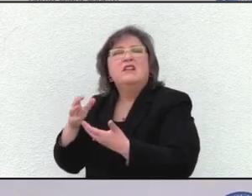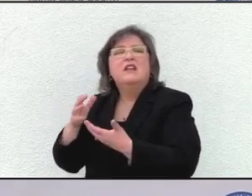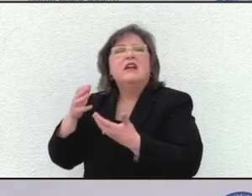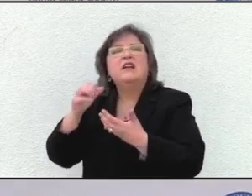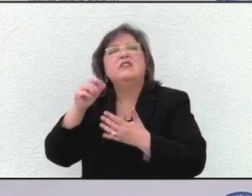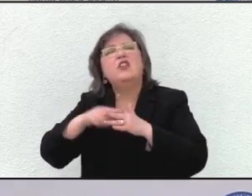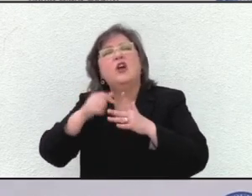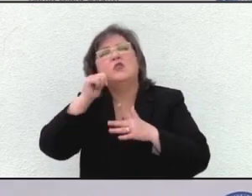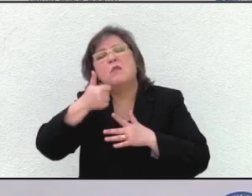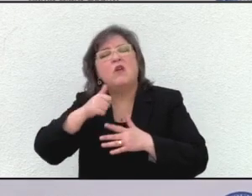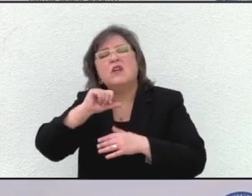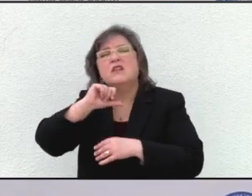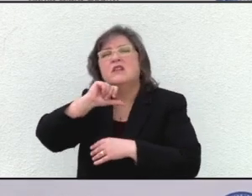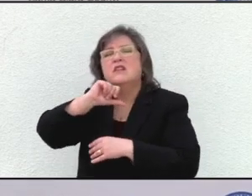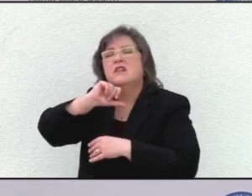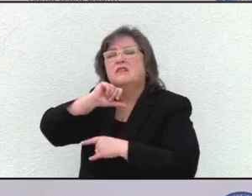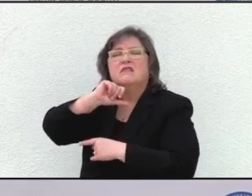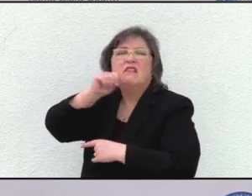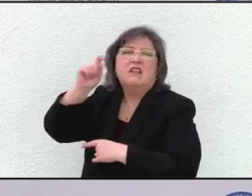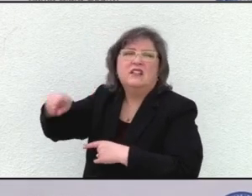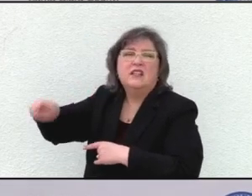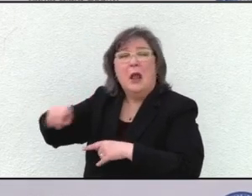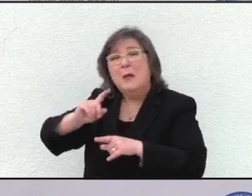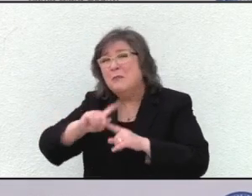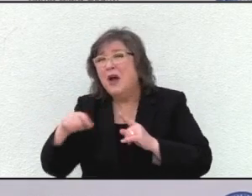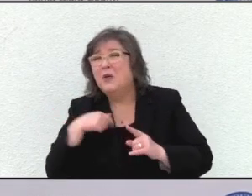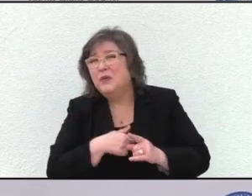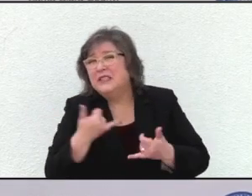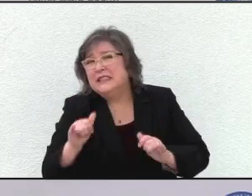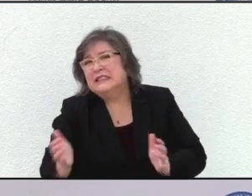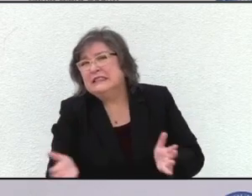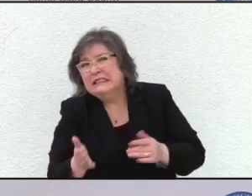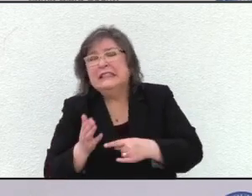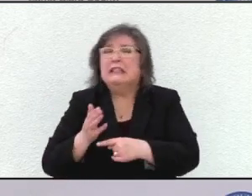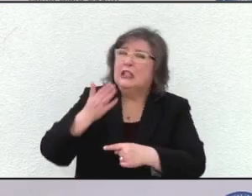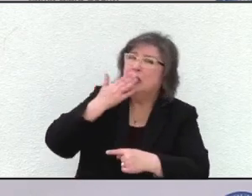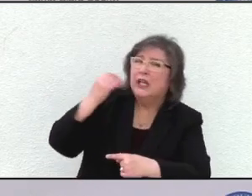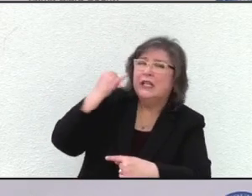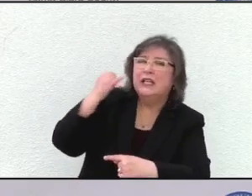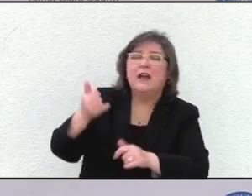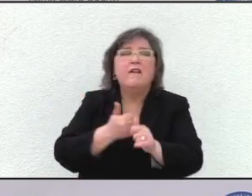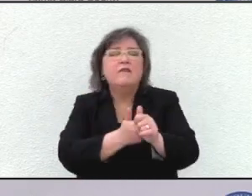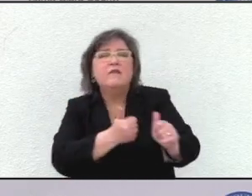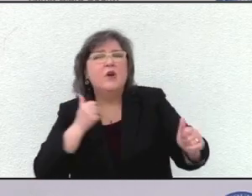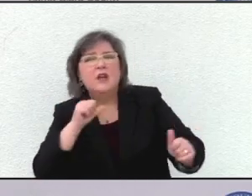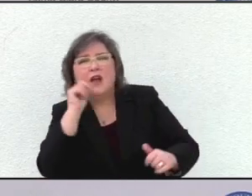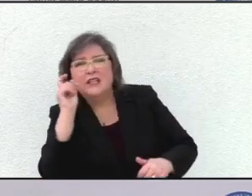urged to follow the State's Travel Advisory, to avoid all non-essential travel and to quarantine